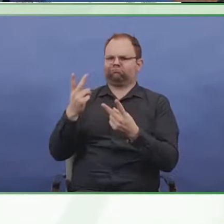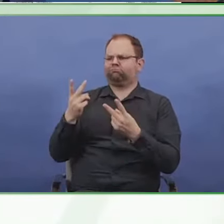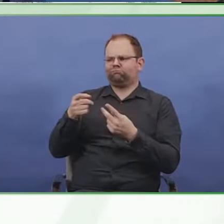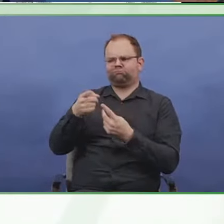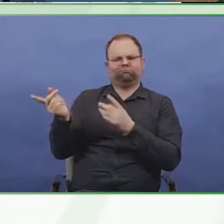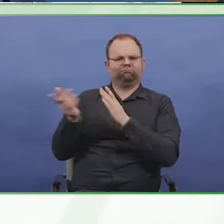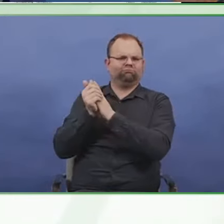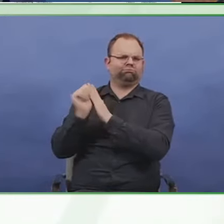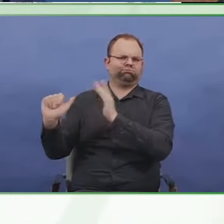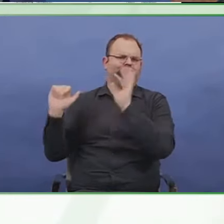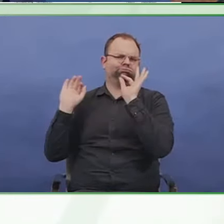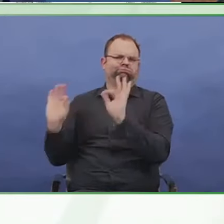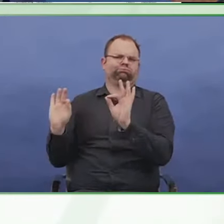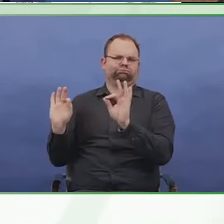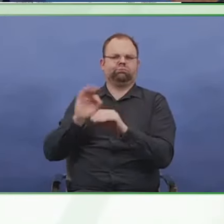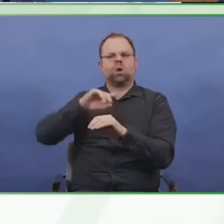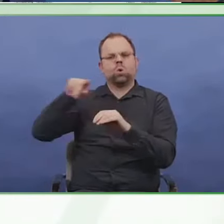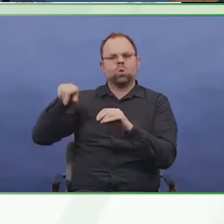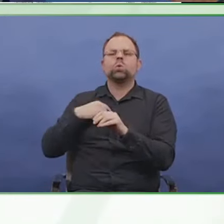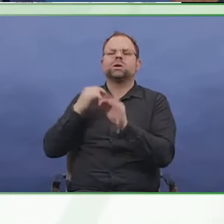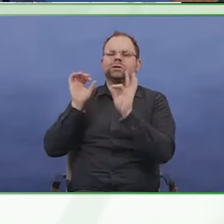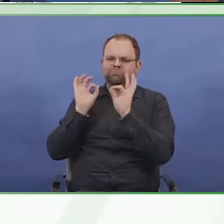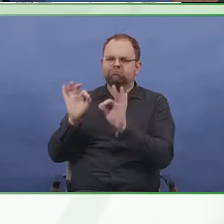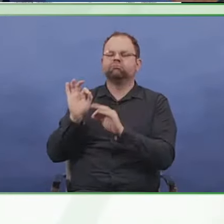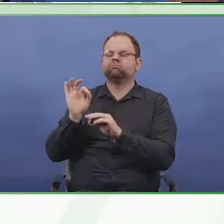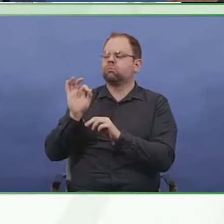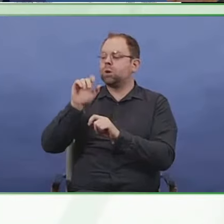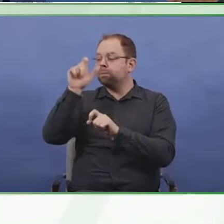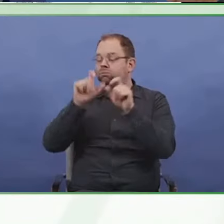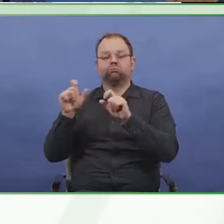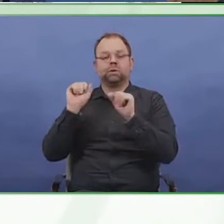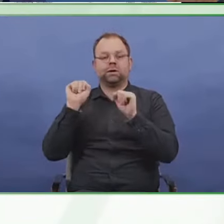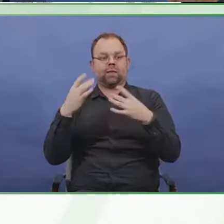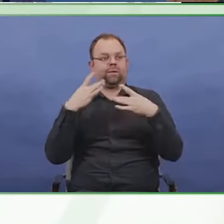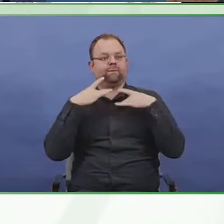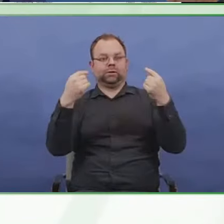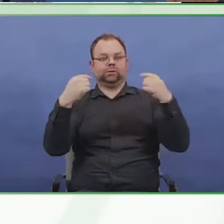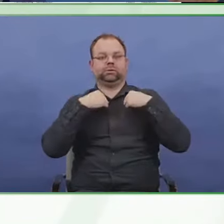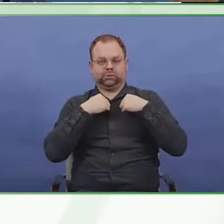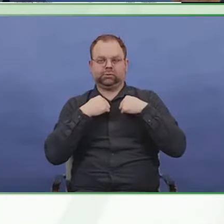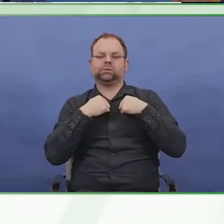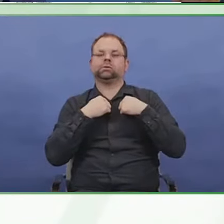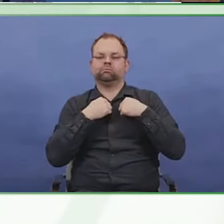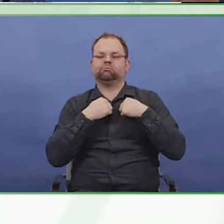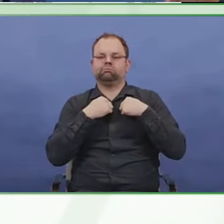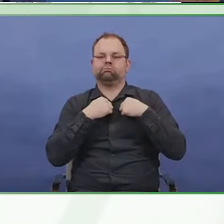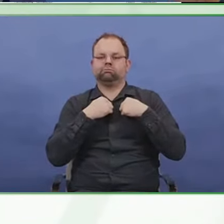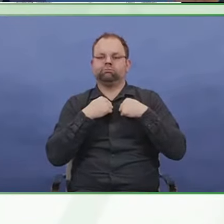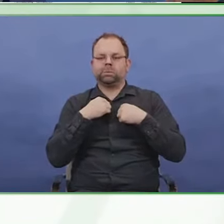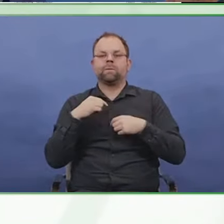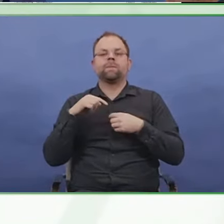Casey created The Valuable 500 with a lot of our support, there were US